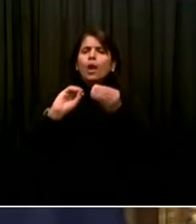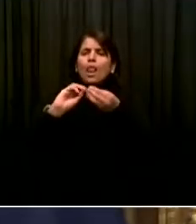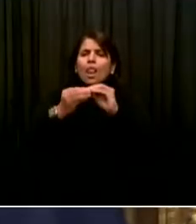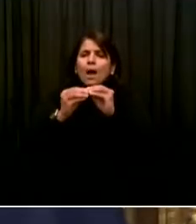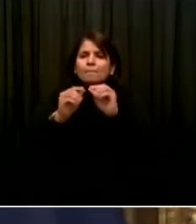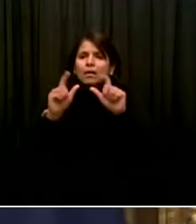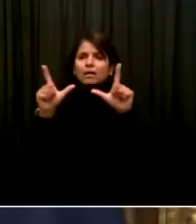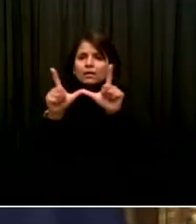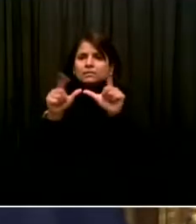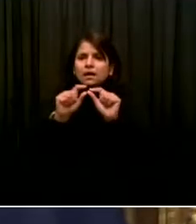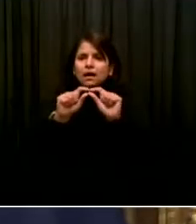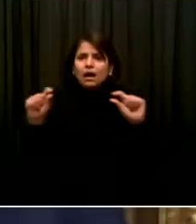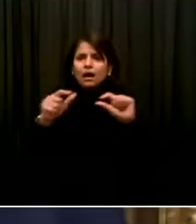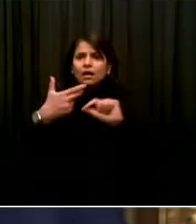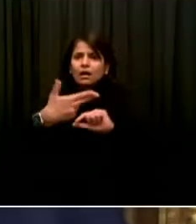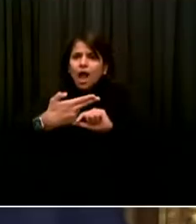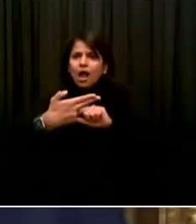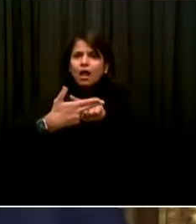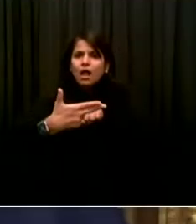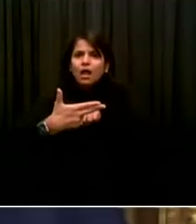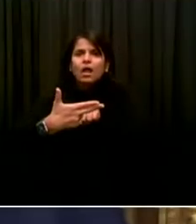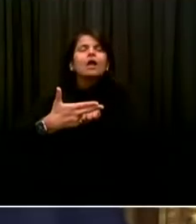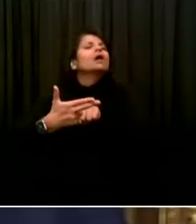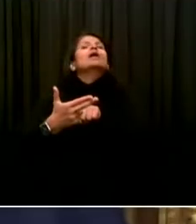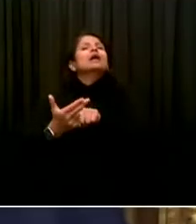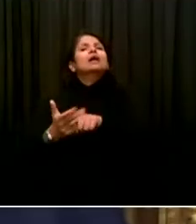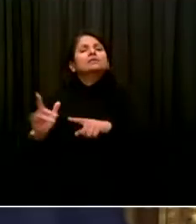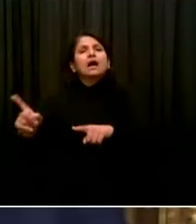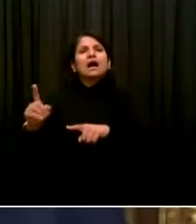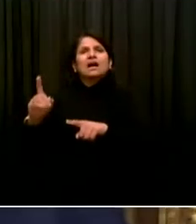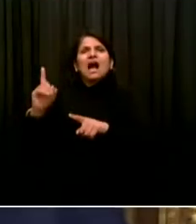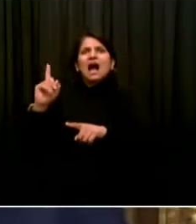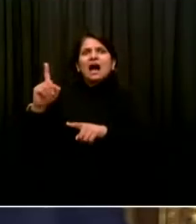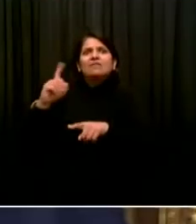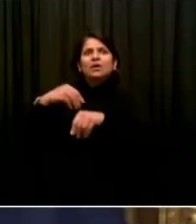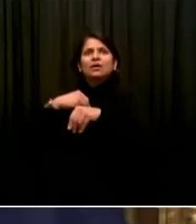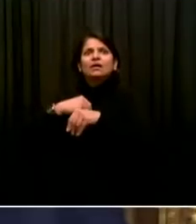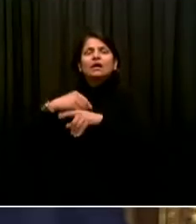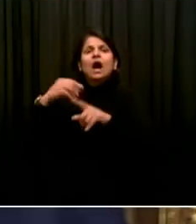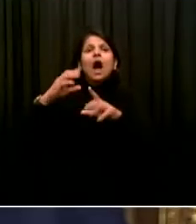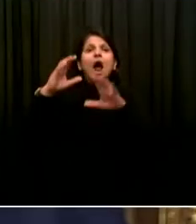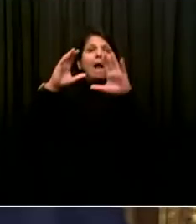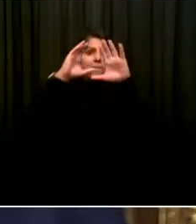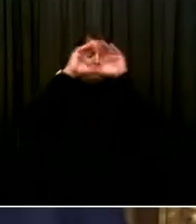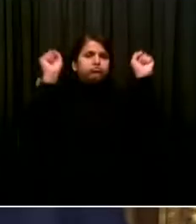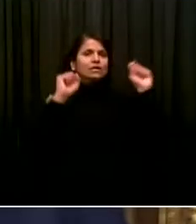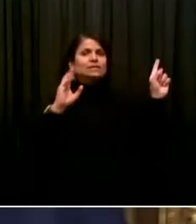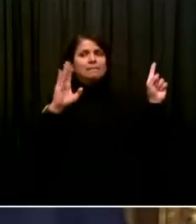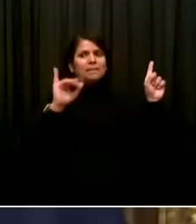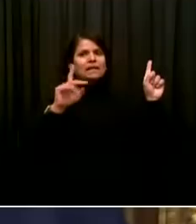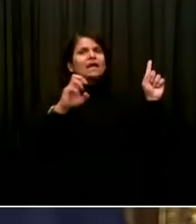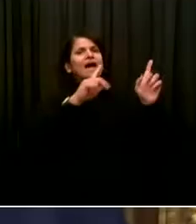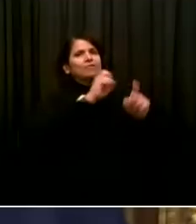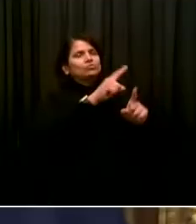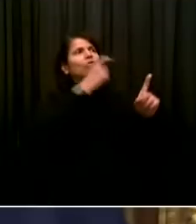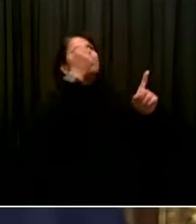I AM THANKFUL FOR ALL OF THE POSUPRT WE HAVE GOTTEN FROM PRESIDENT JOE BIDEN AND HIS ADMINISTRATION.